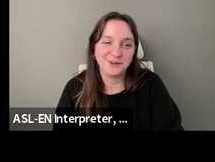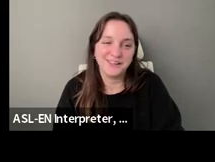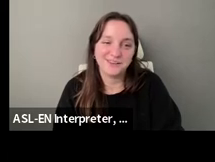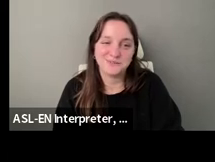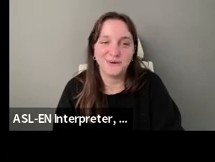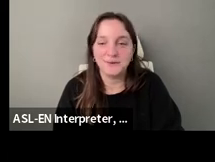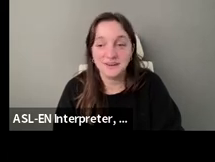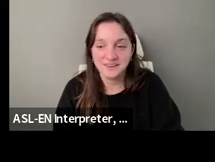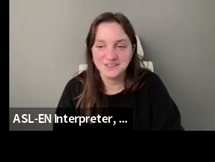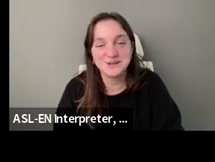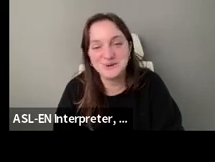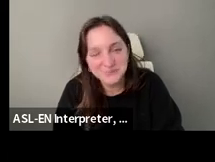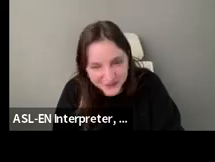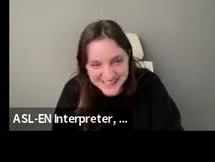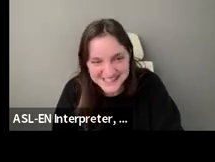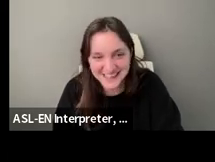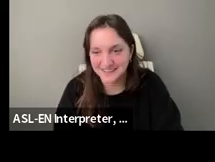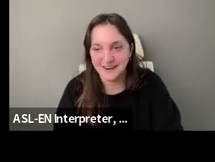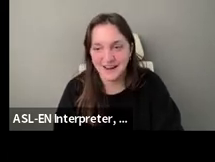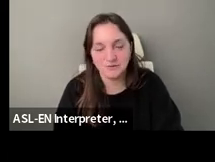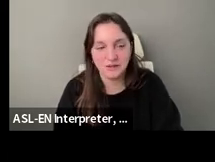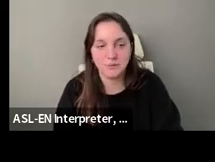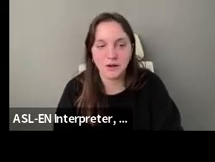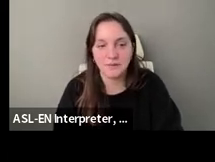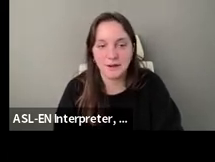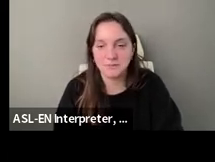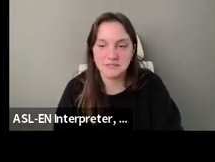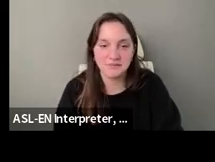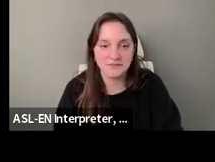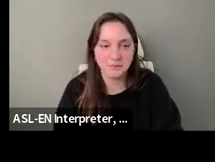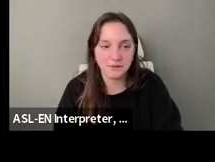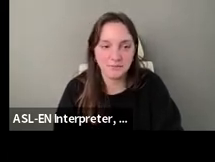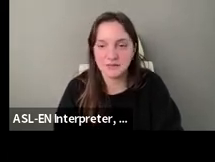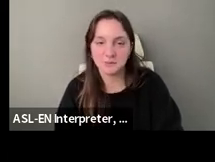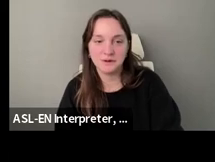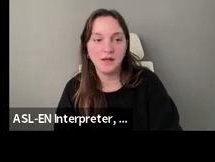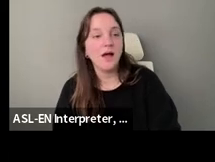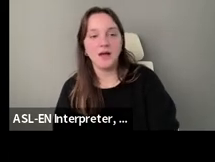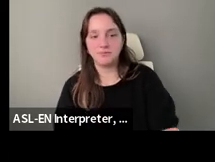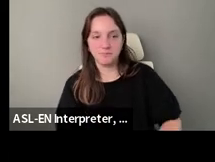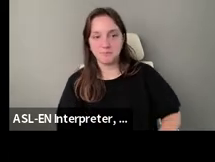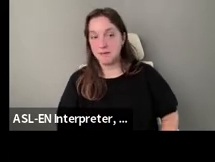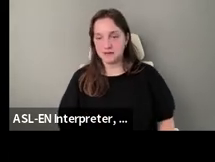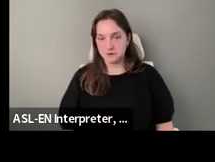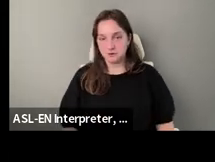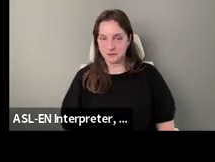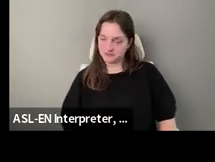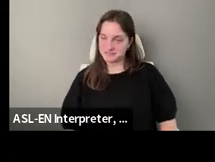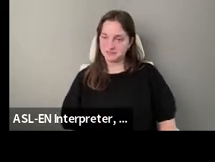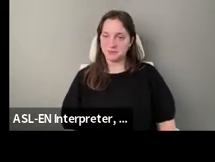to working together and really work on the betterment of everyone. Because what affects one group, affects everyone.